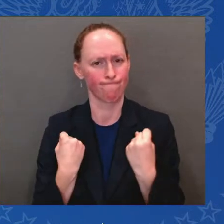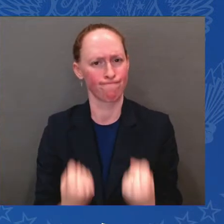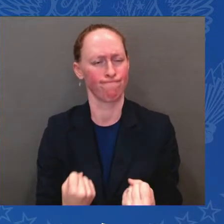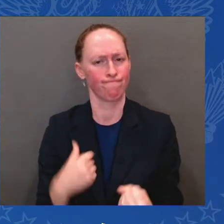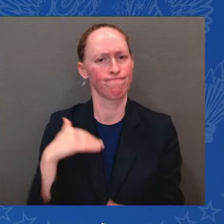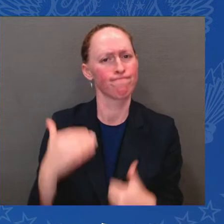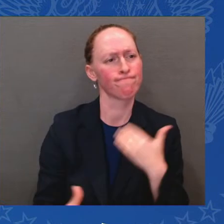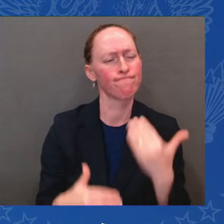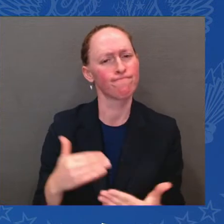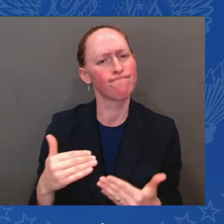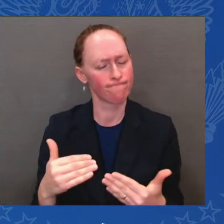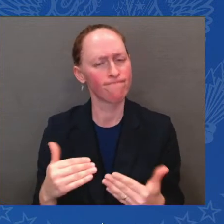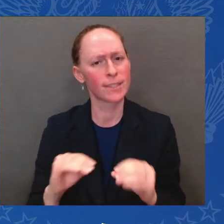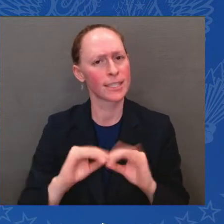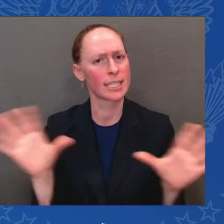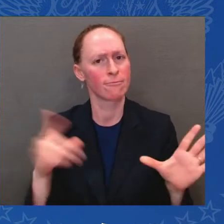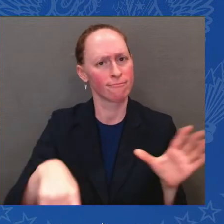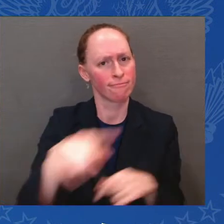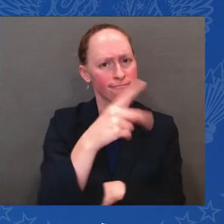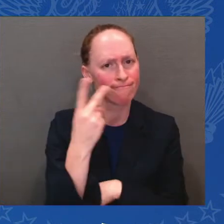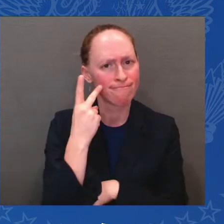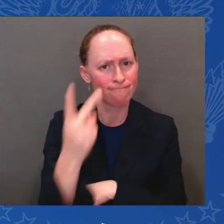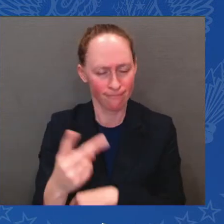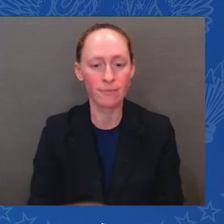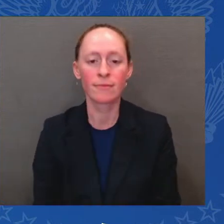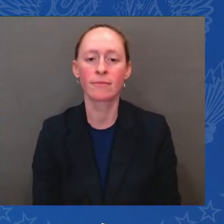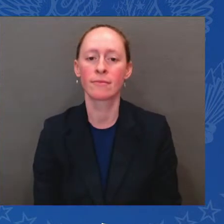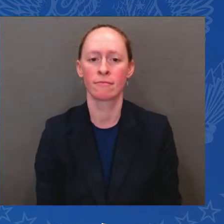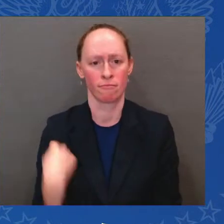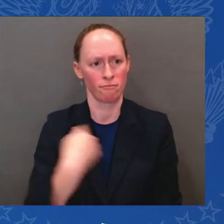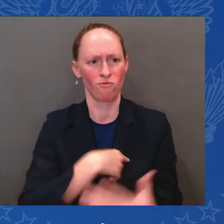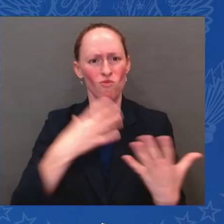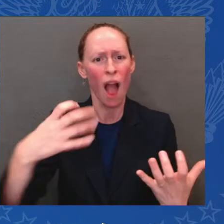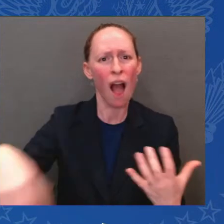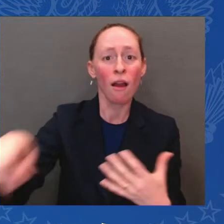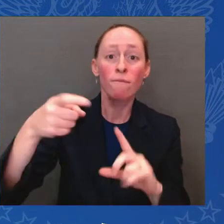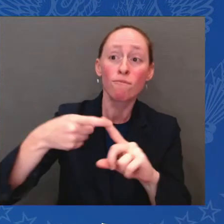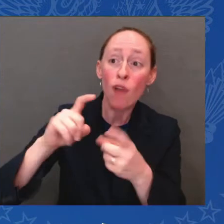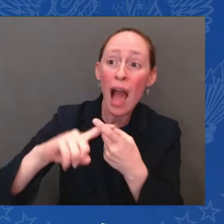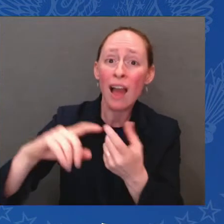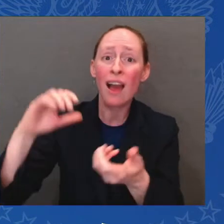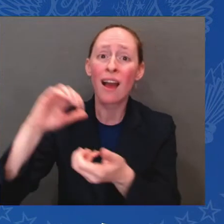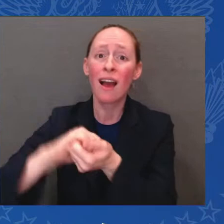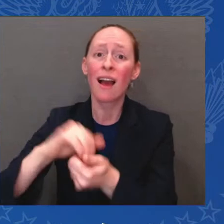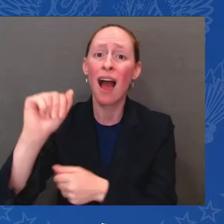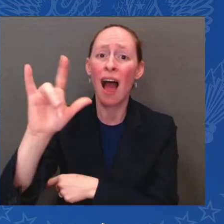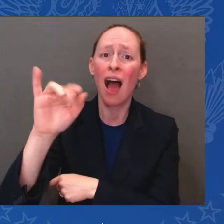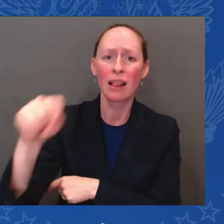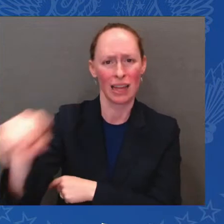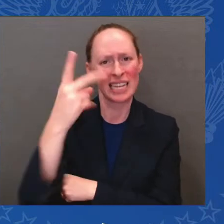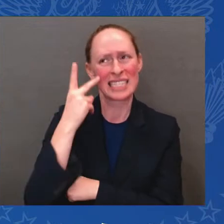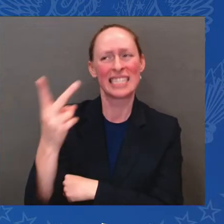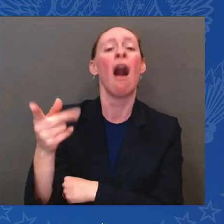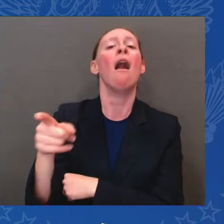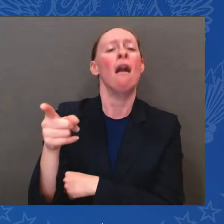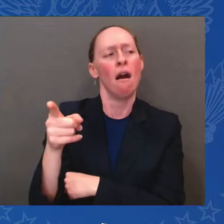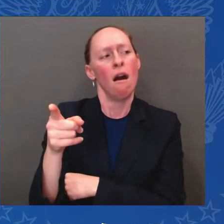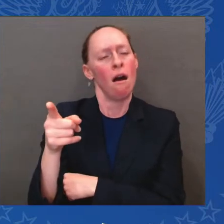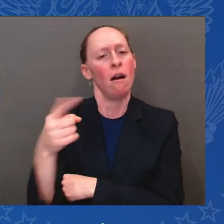around the world know what we're doing. Thank you. The Press: Mr. President, Speaker McCarthy's speakership is now at risk.